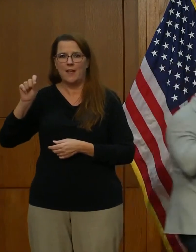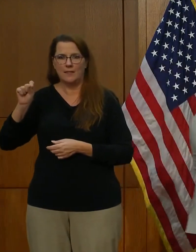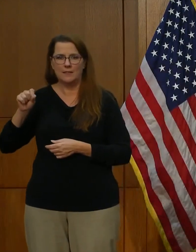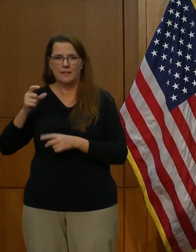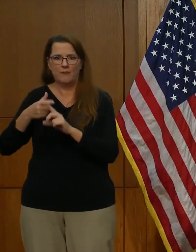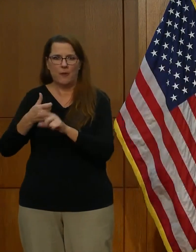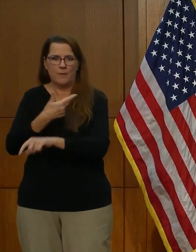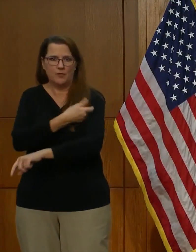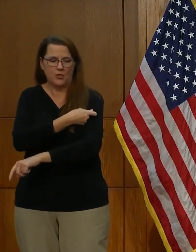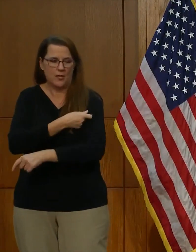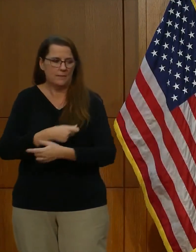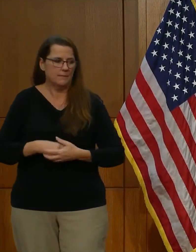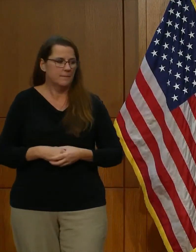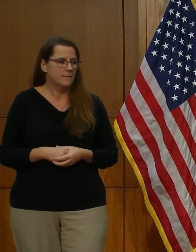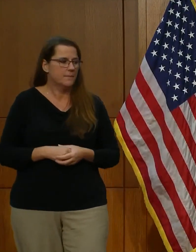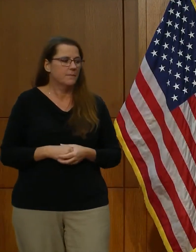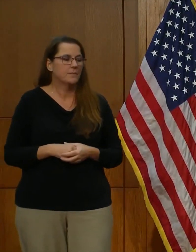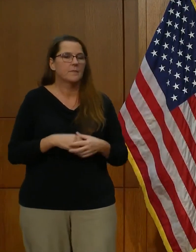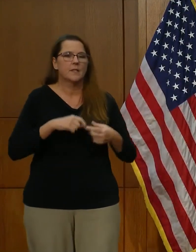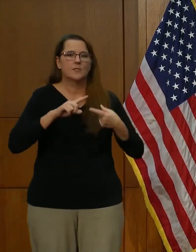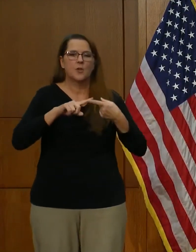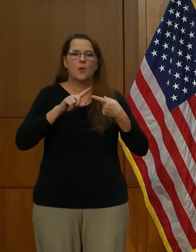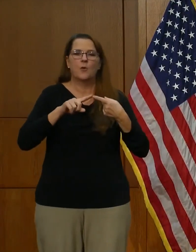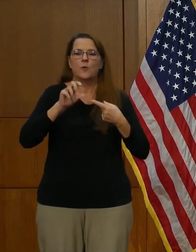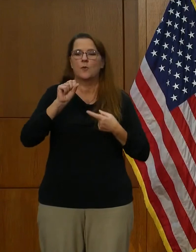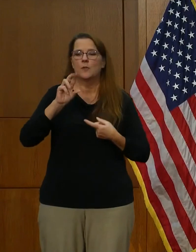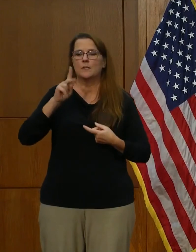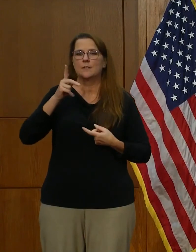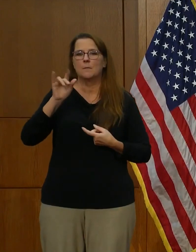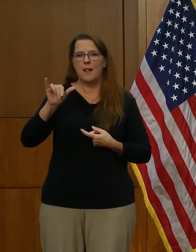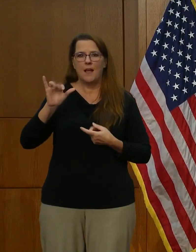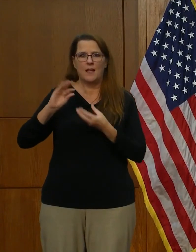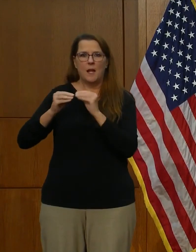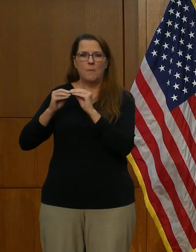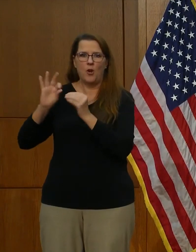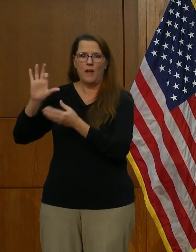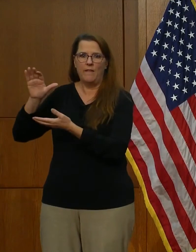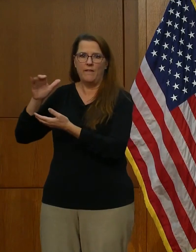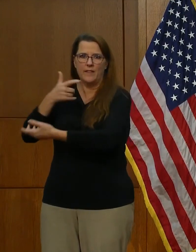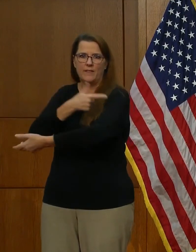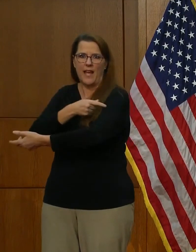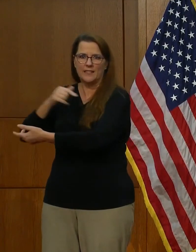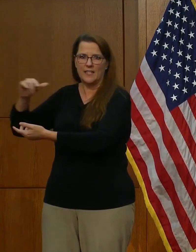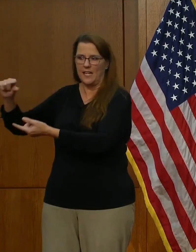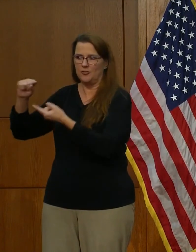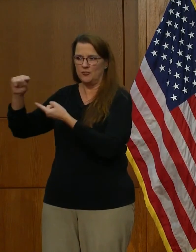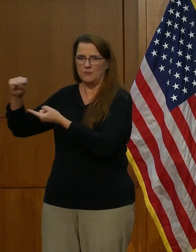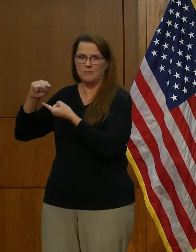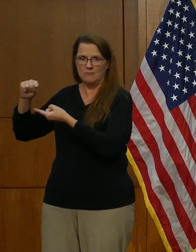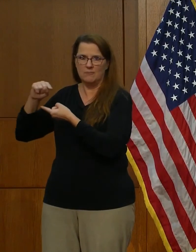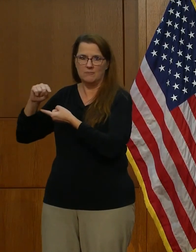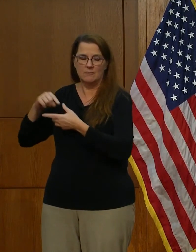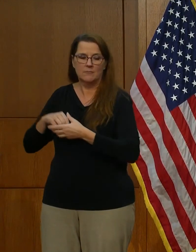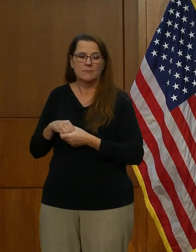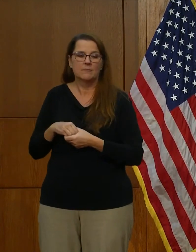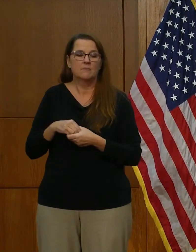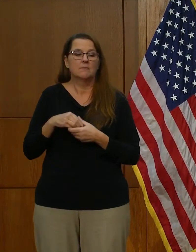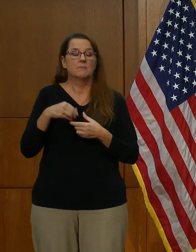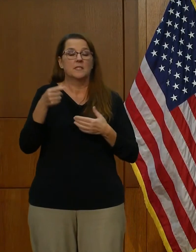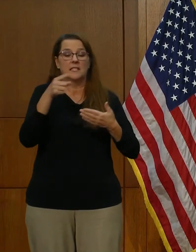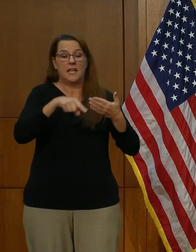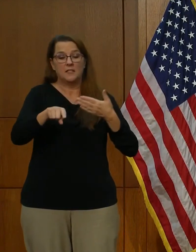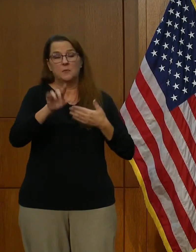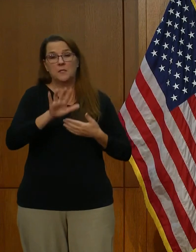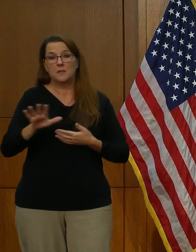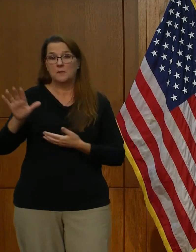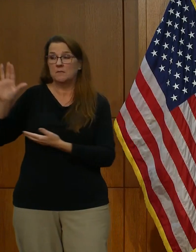EFFECTS. DR BULL. SO TO THE